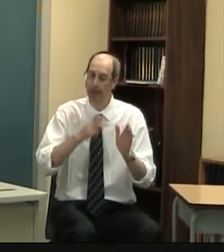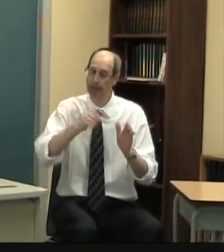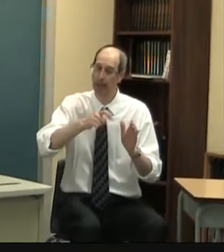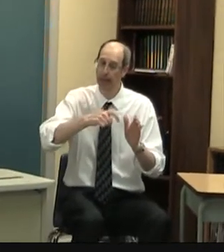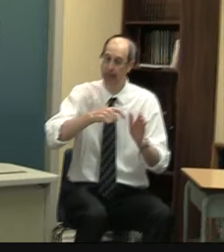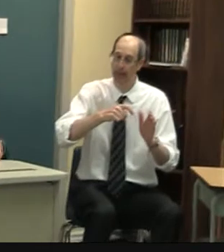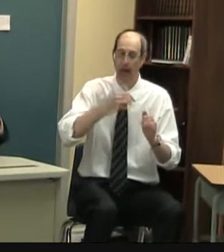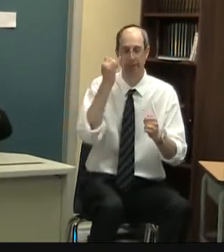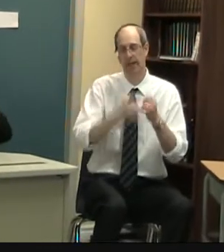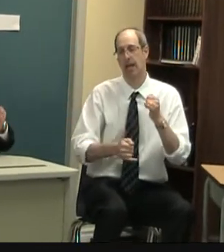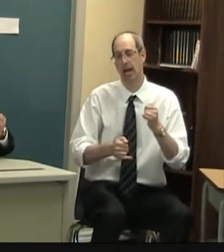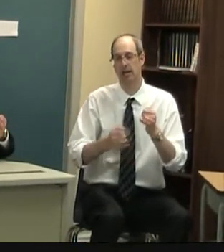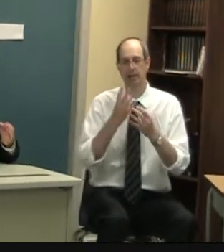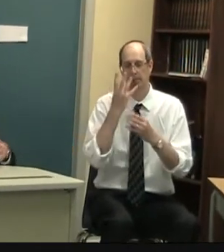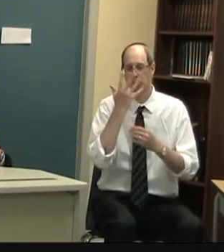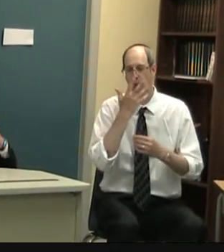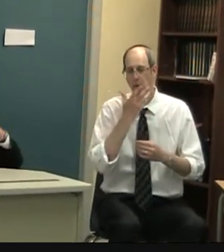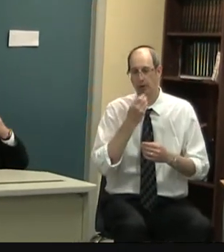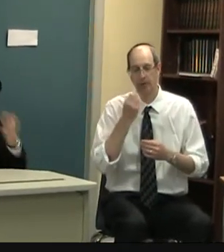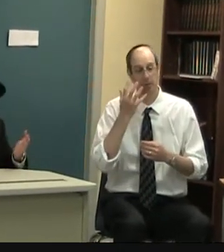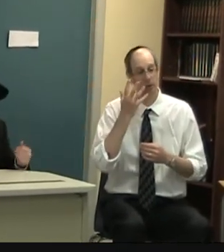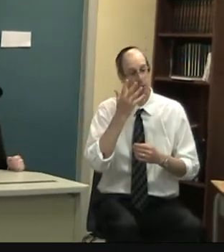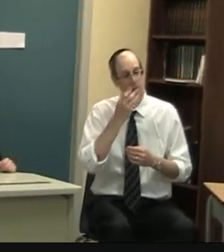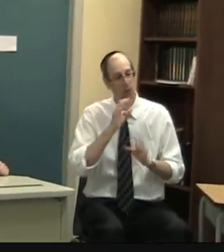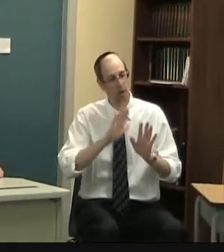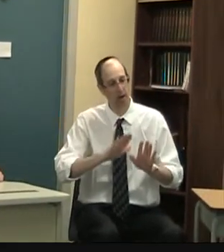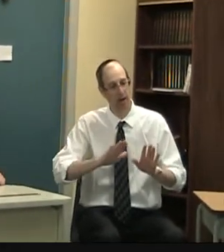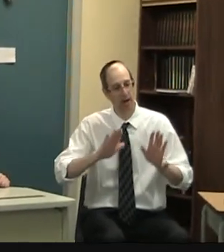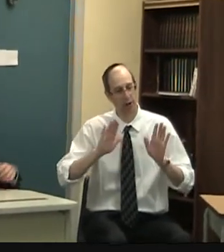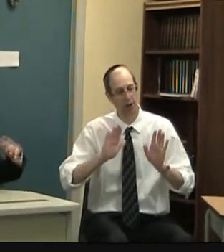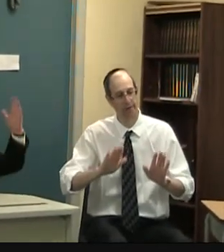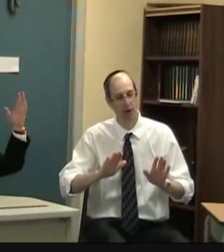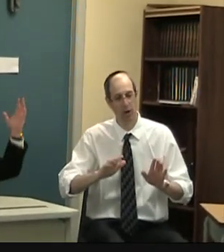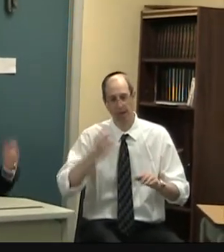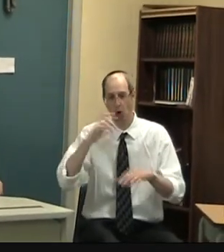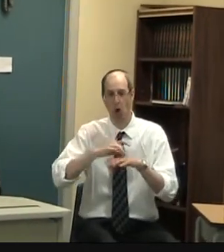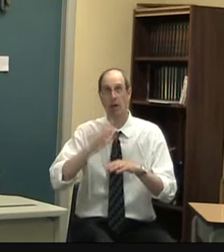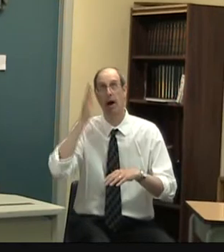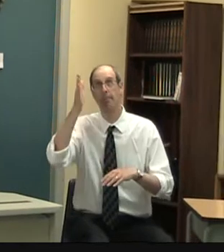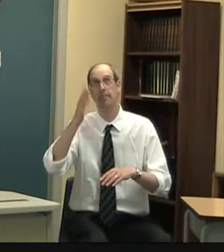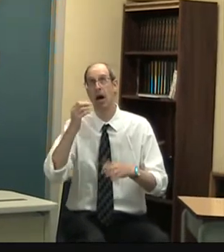The end result is so beautiful the end result is so wonderful that it makes for nylon harbor that's worth enga sleeves